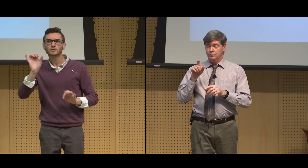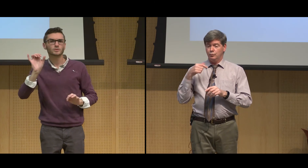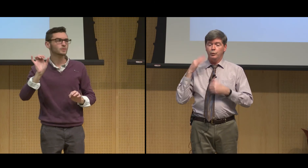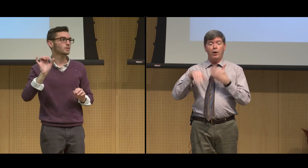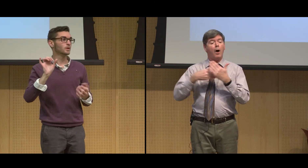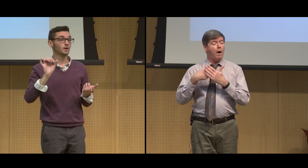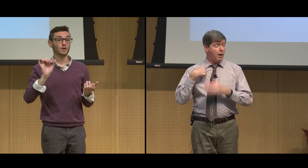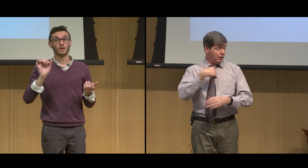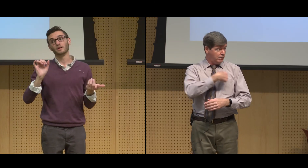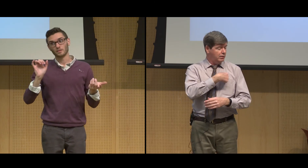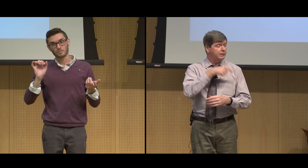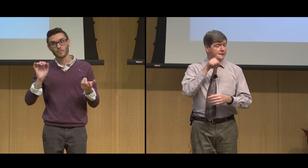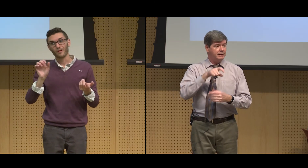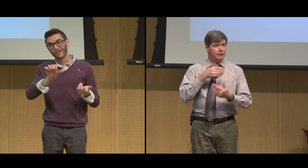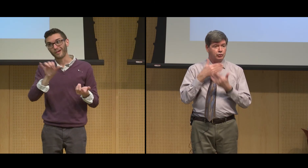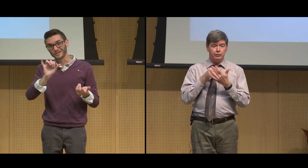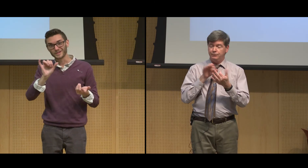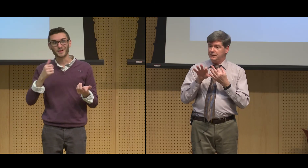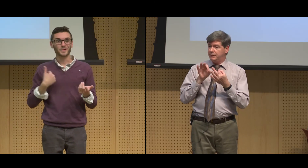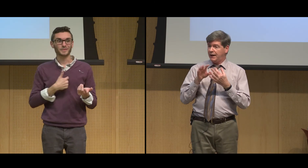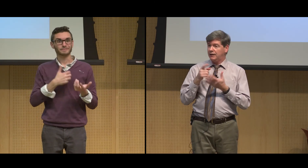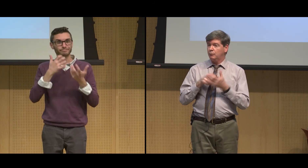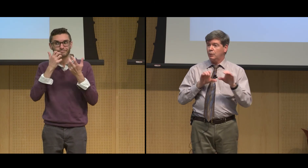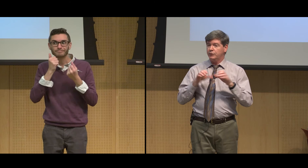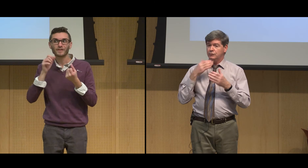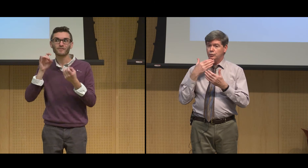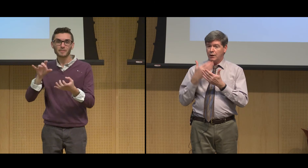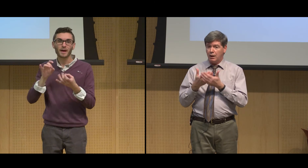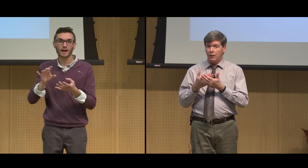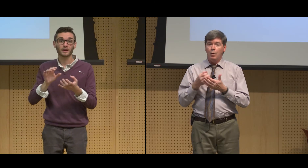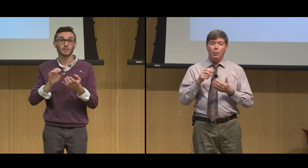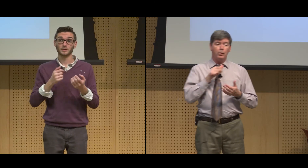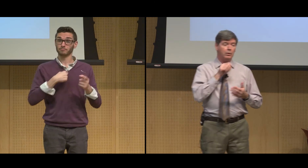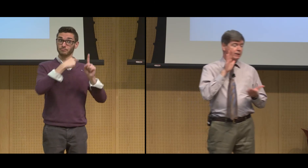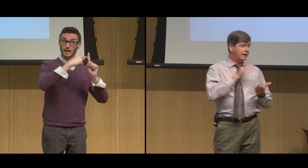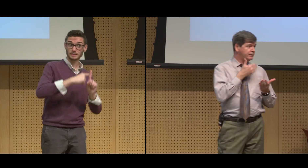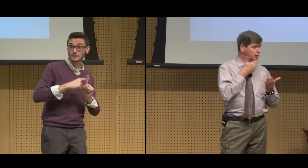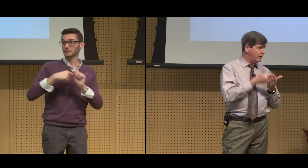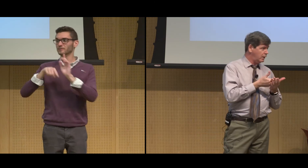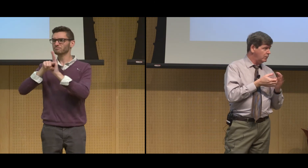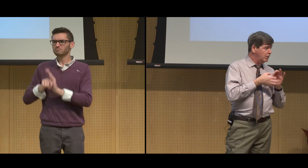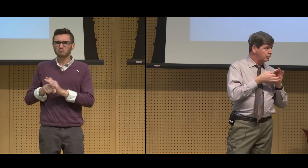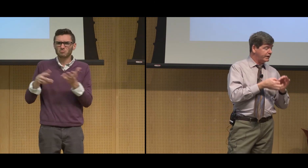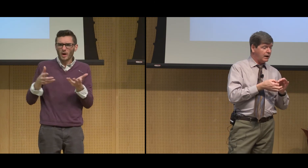and we all need good feedback on what we do well or less well